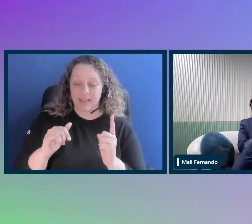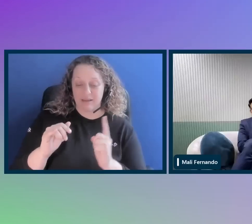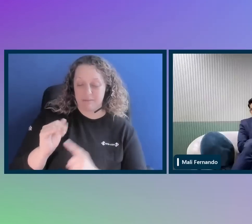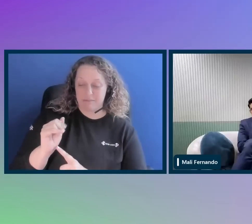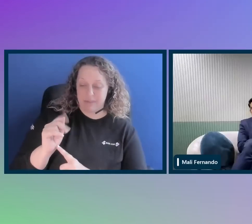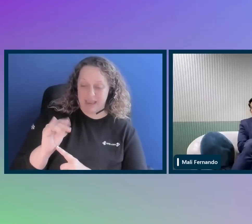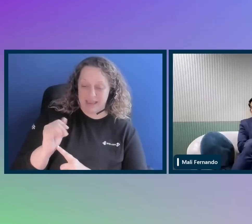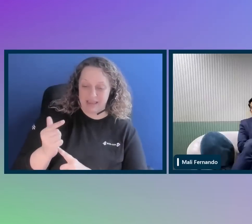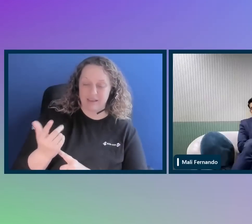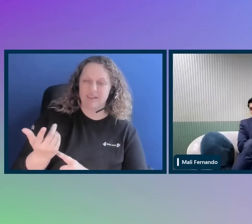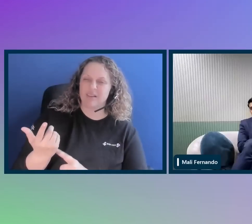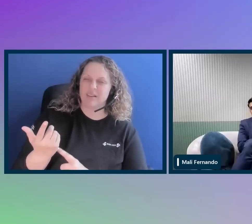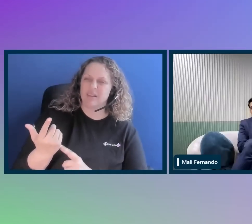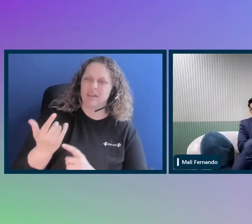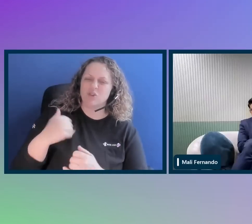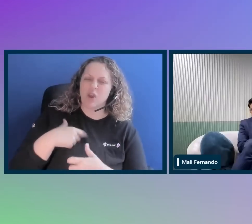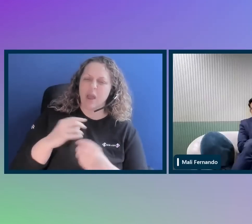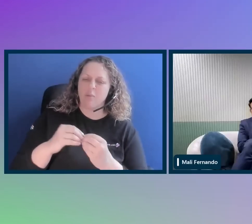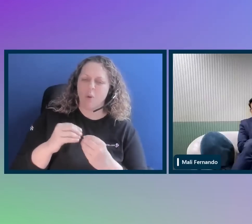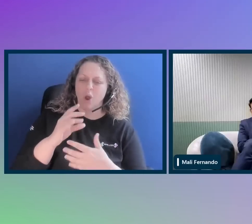people should have more choice than just HSBC.